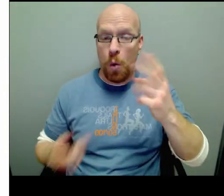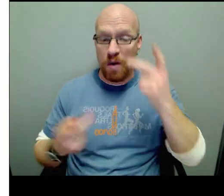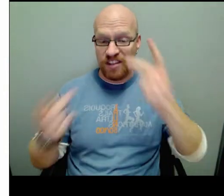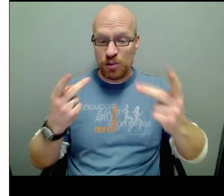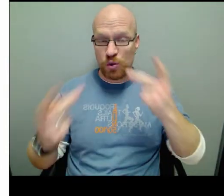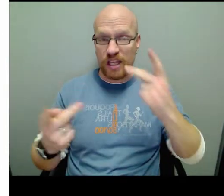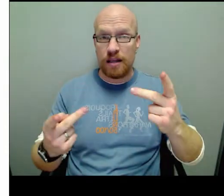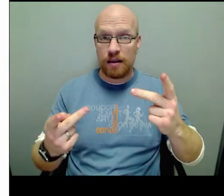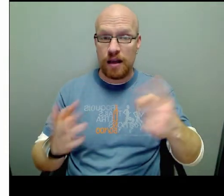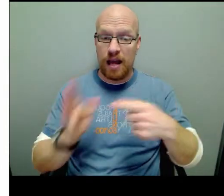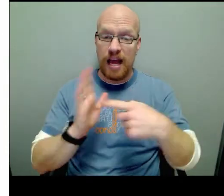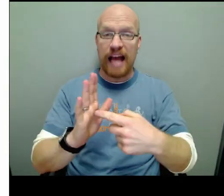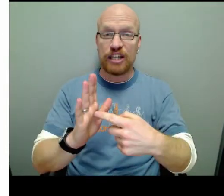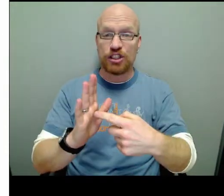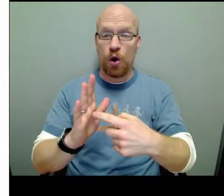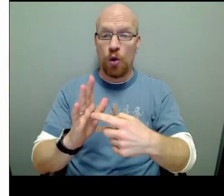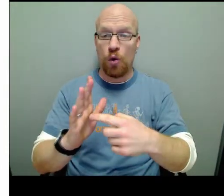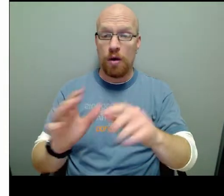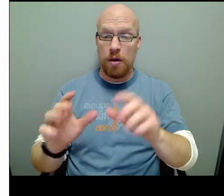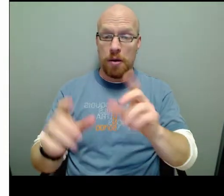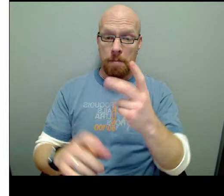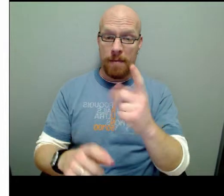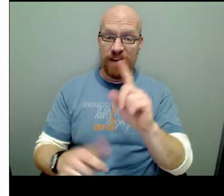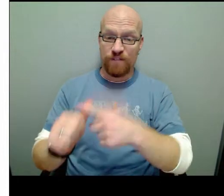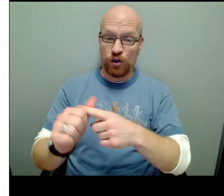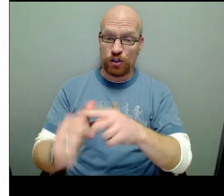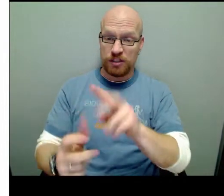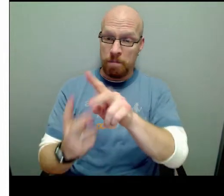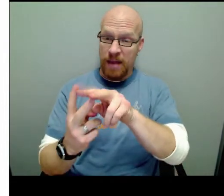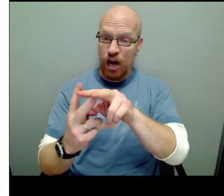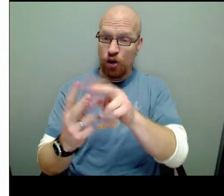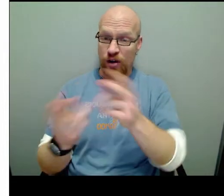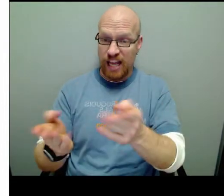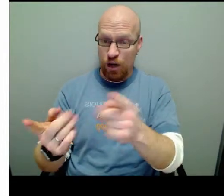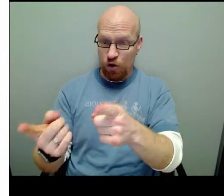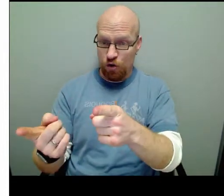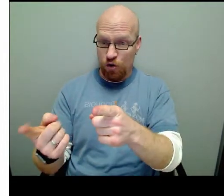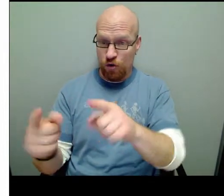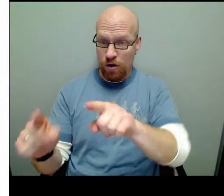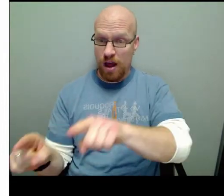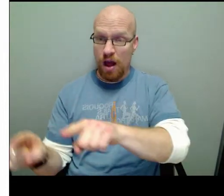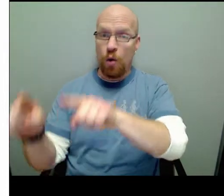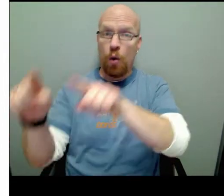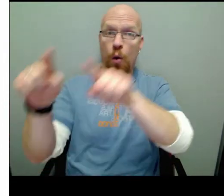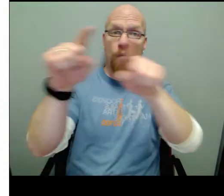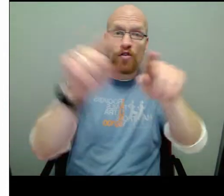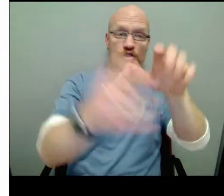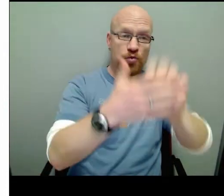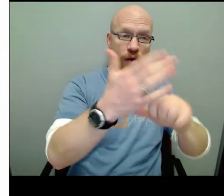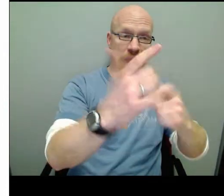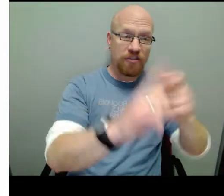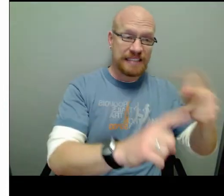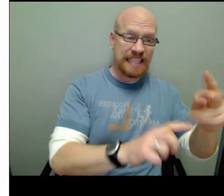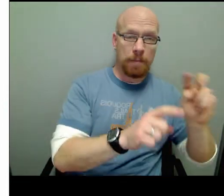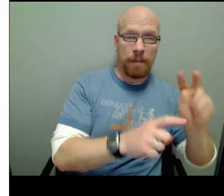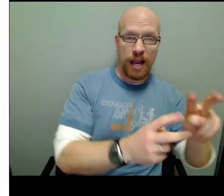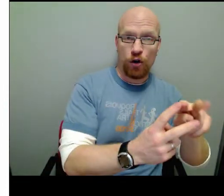Or visually, I show my first pair here. Go over, subtract my second pair.